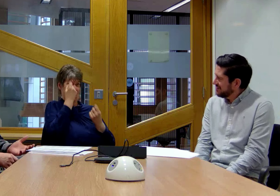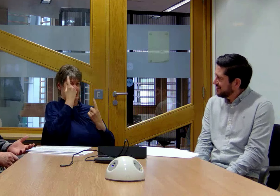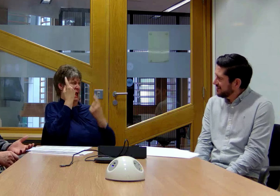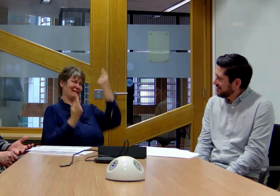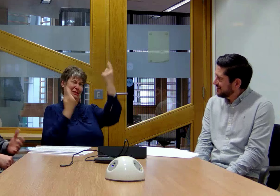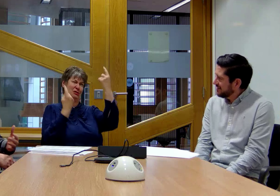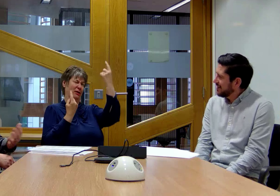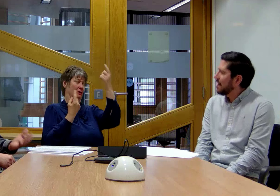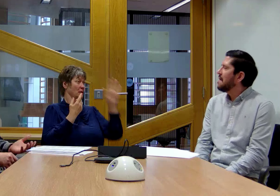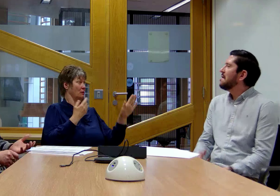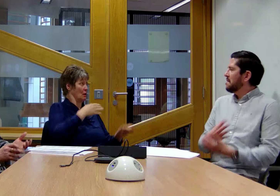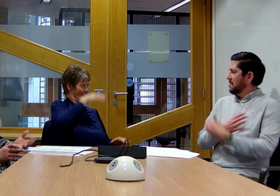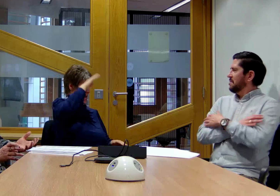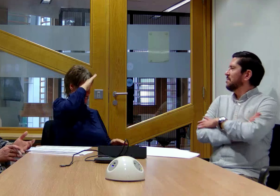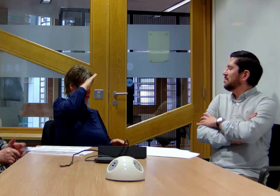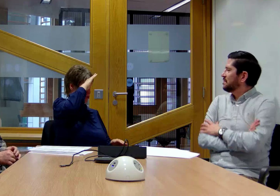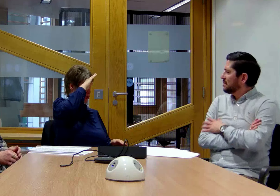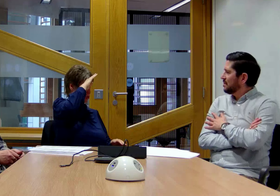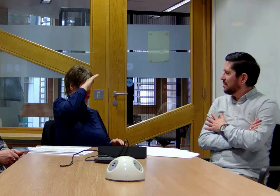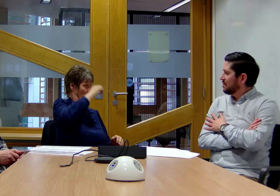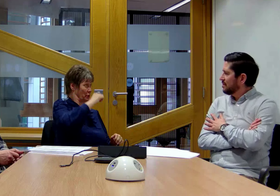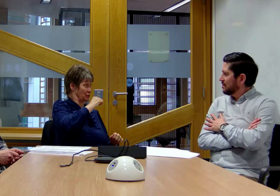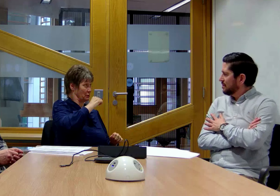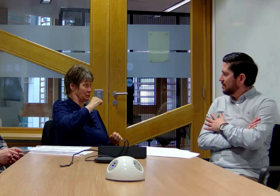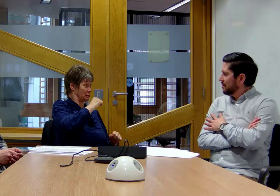And everybody understands each other quite well. In Irish Gaelic like for example, they